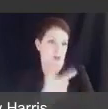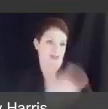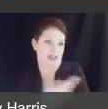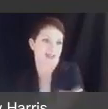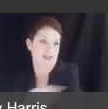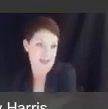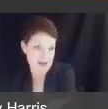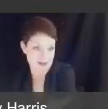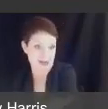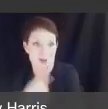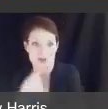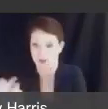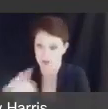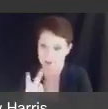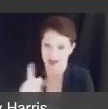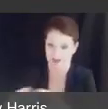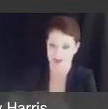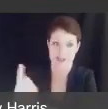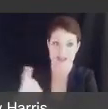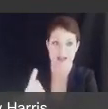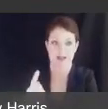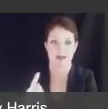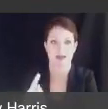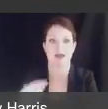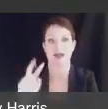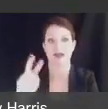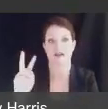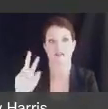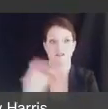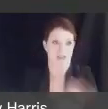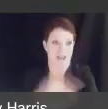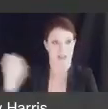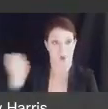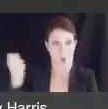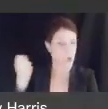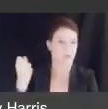been told that we don't have to hold vaccine back, that we will get additional shipments for